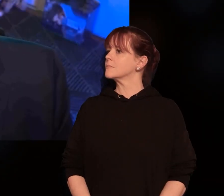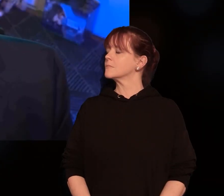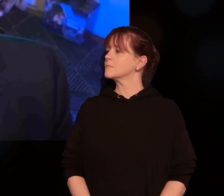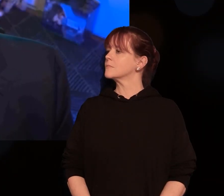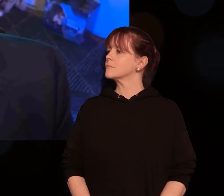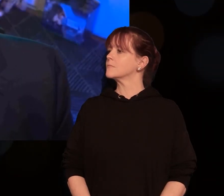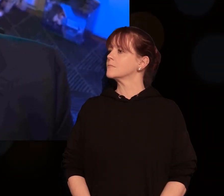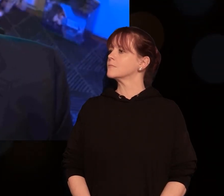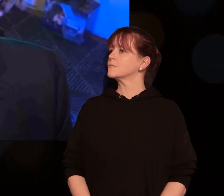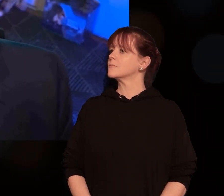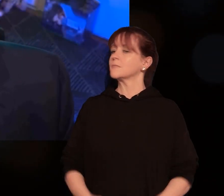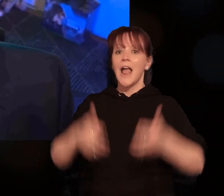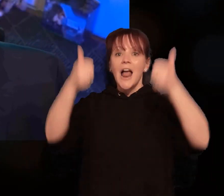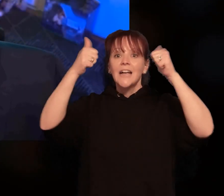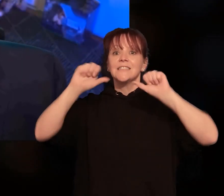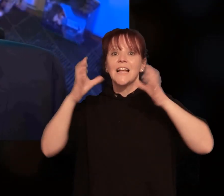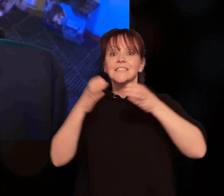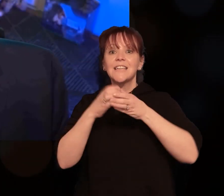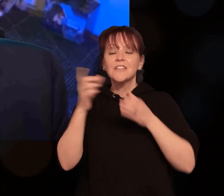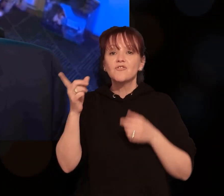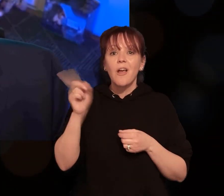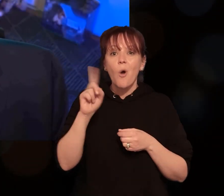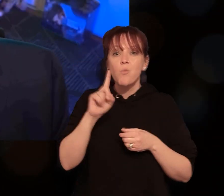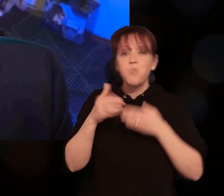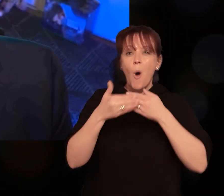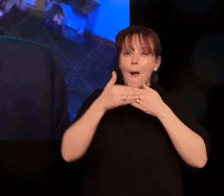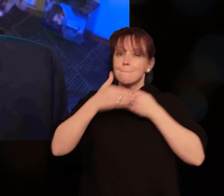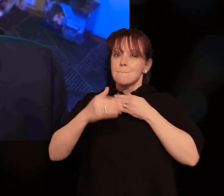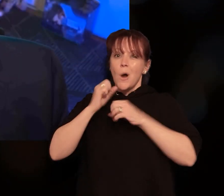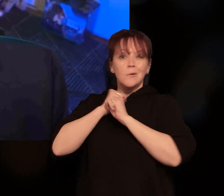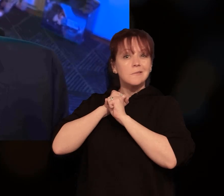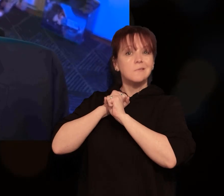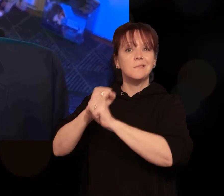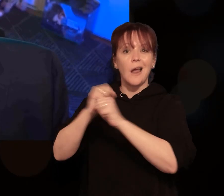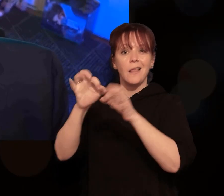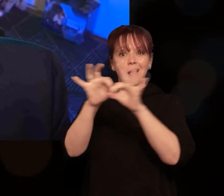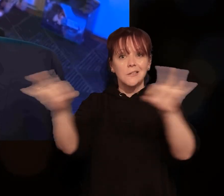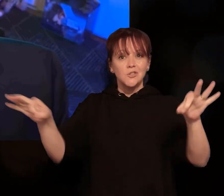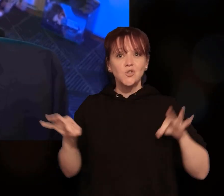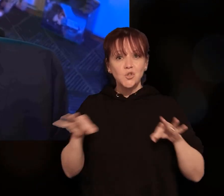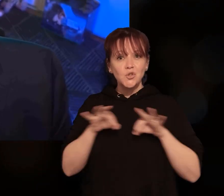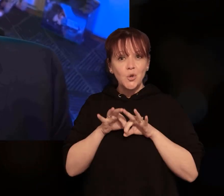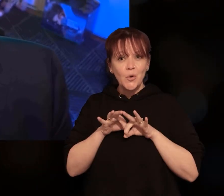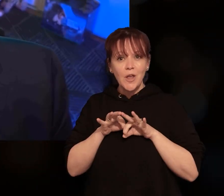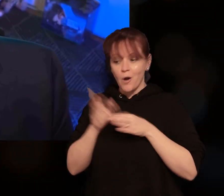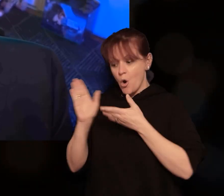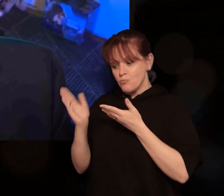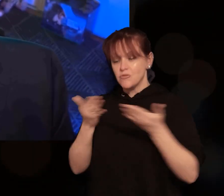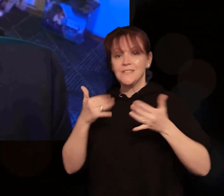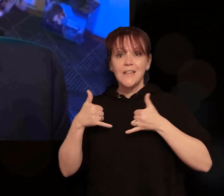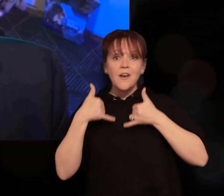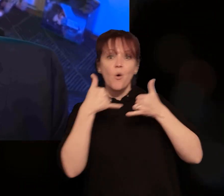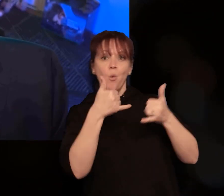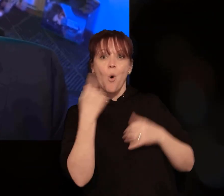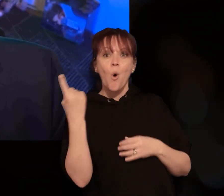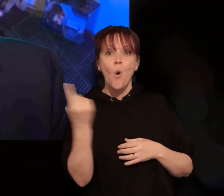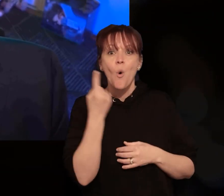Following on with that other always tightly contested category, Most Dedicated Studio. To present this for us we have someone